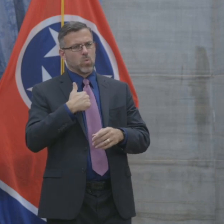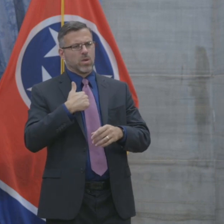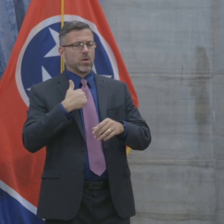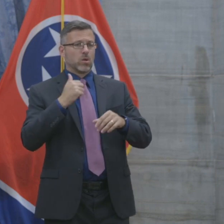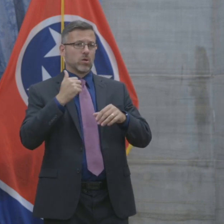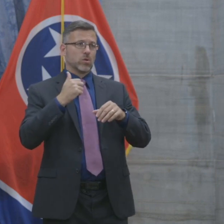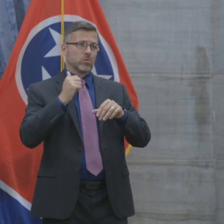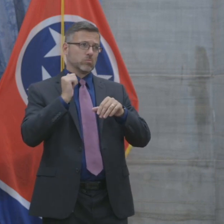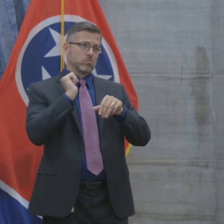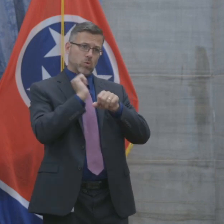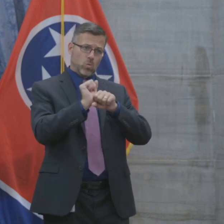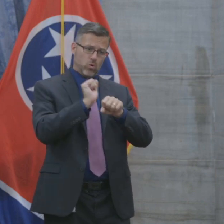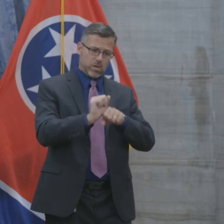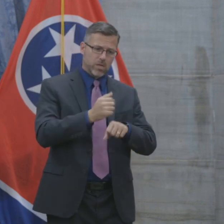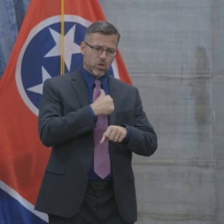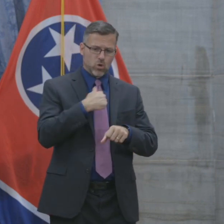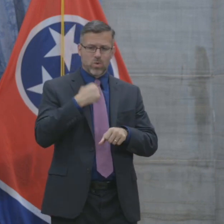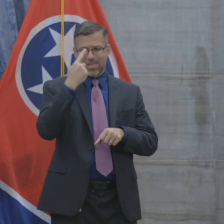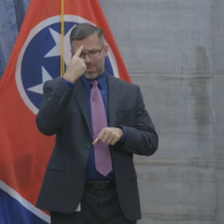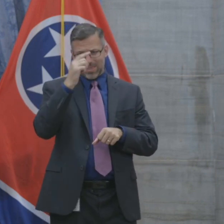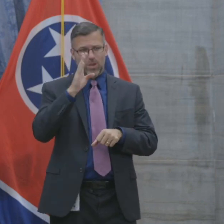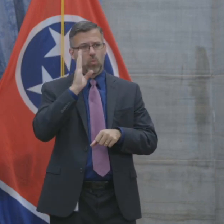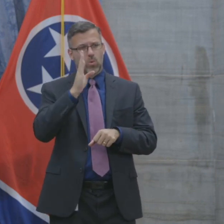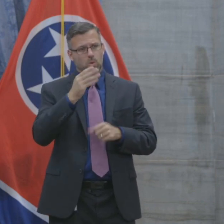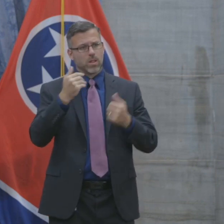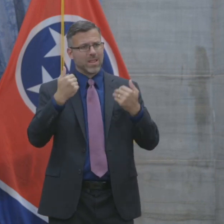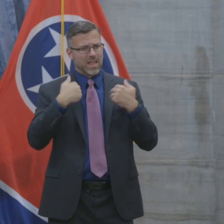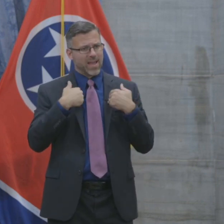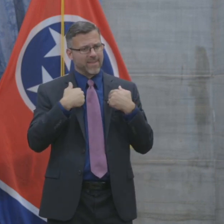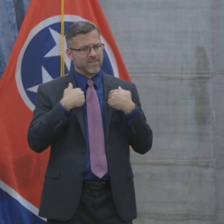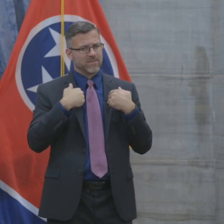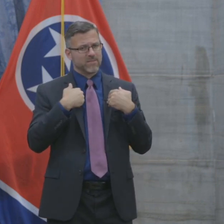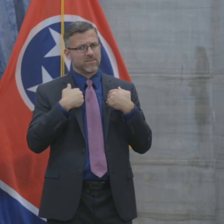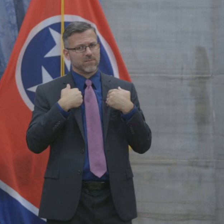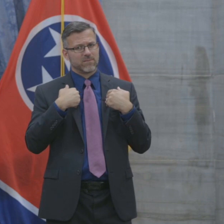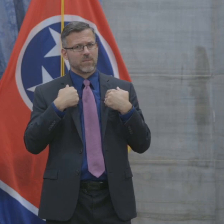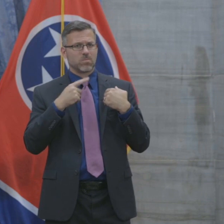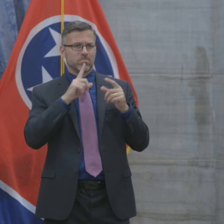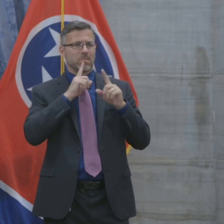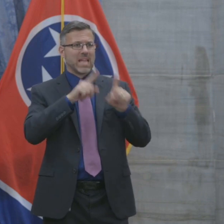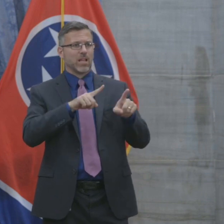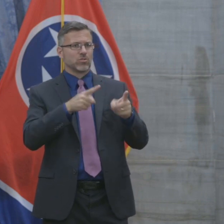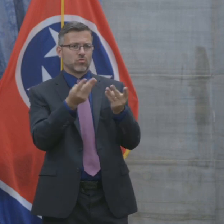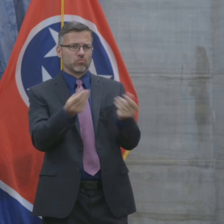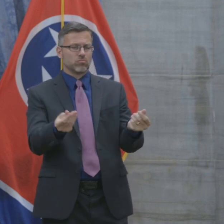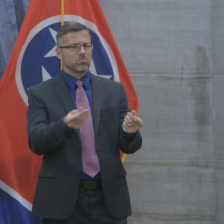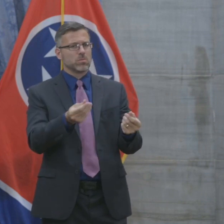that have been exposed, they are notified but the rest of the school community is not necessarily notified about a